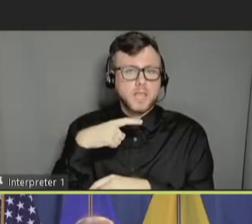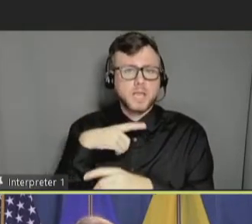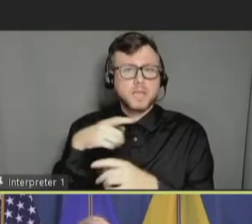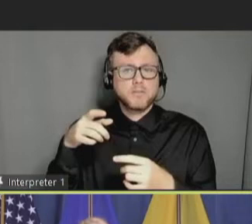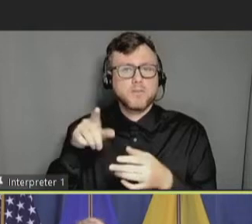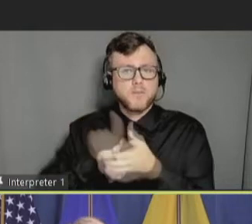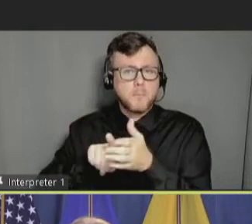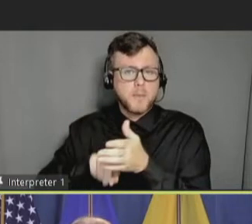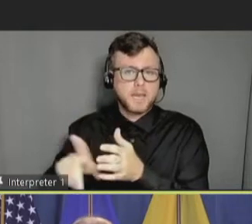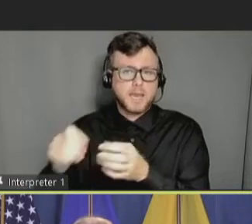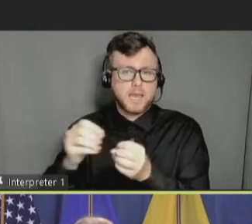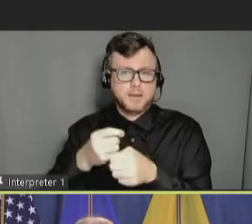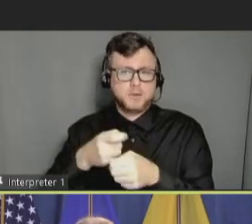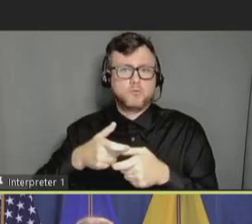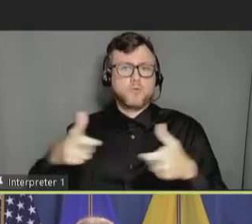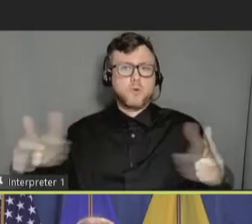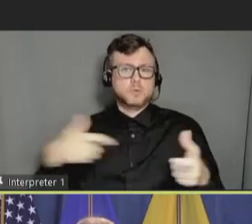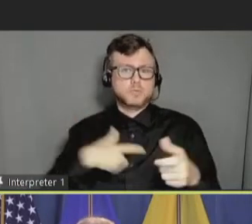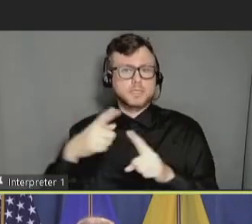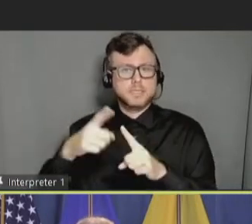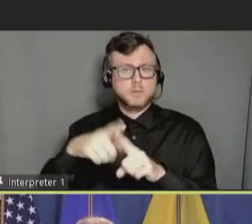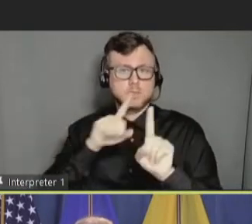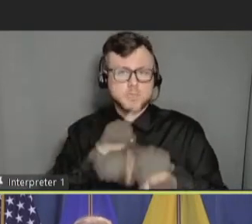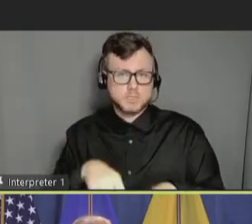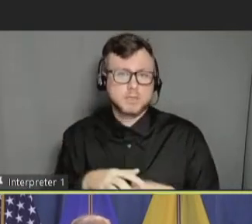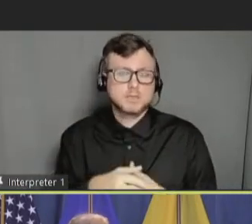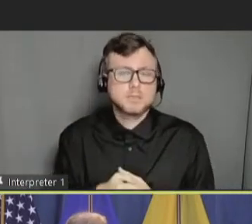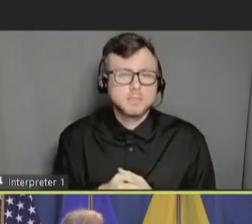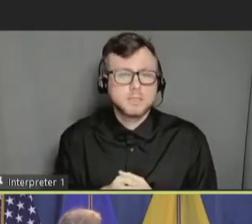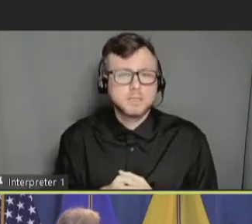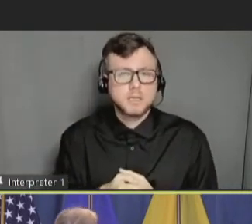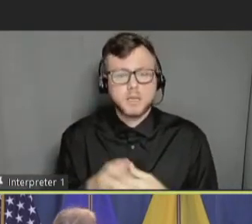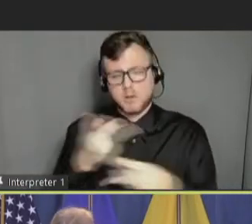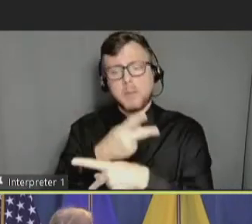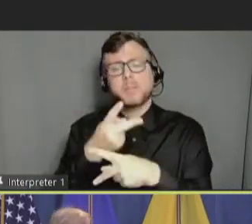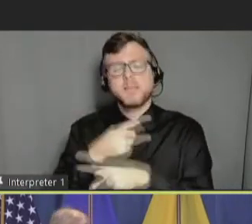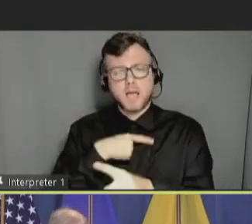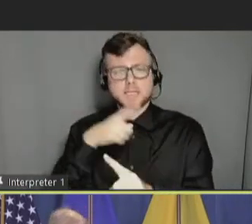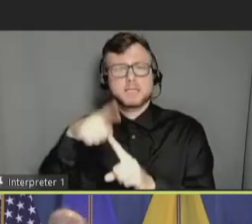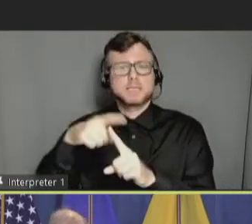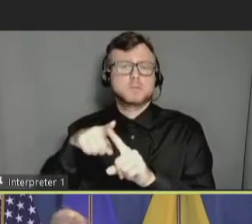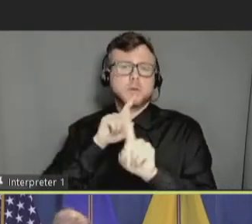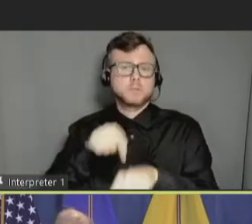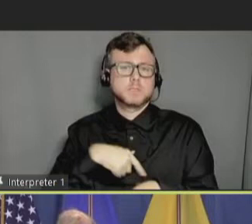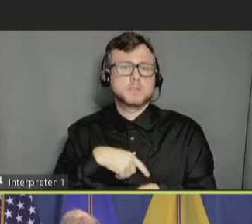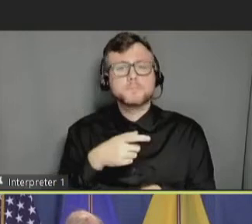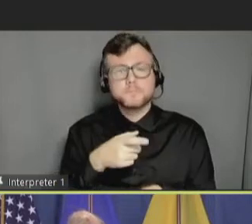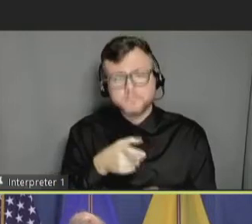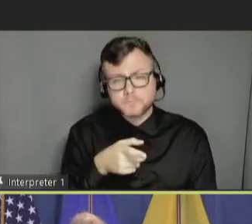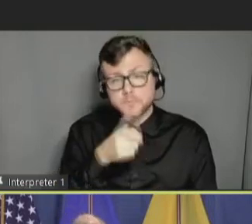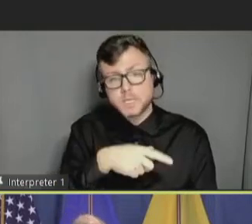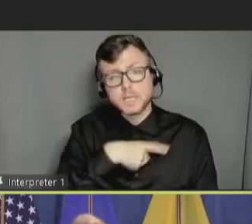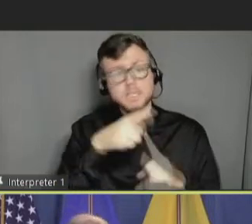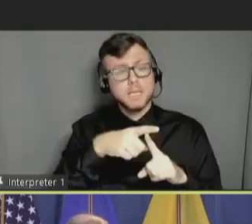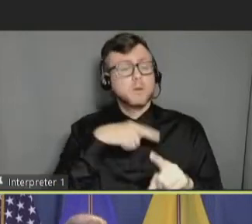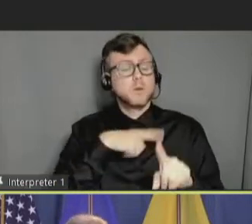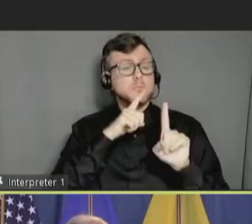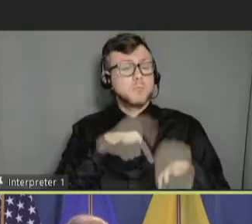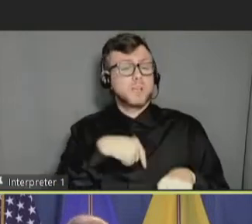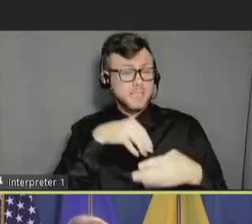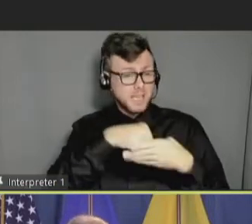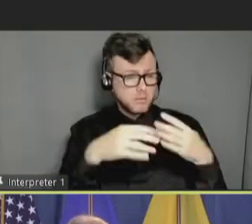Okay. Wrong way. So, this is basically the T cell response we get in blood after the immunized mice.